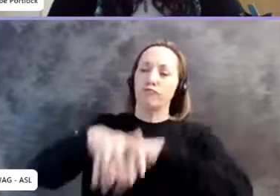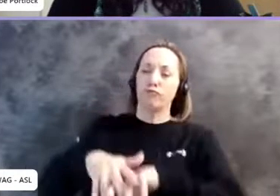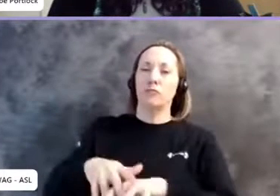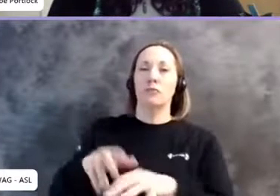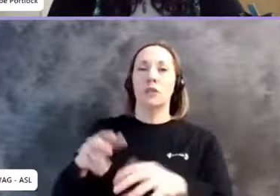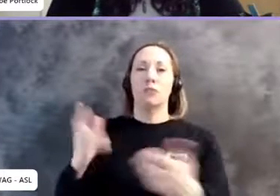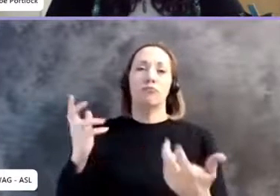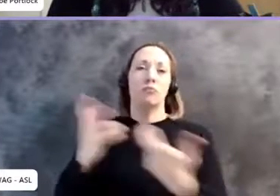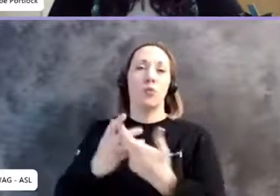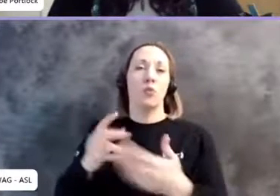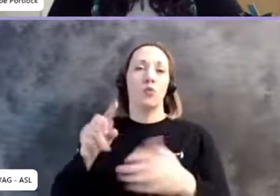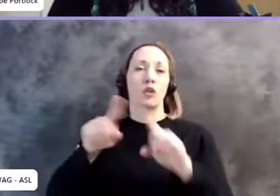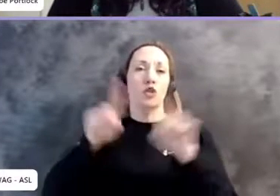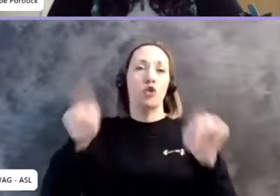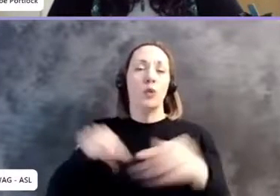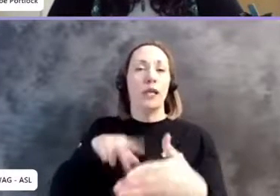lot to show here is a chart that works